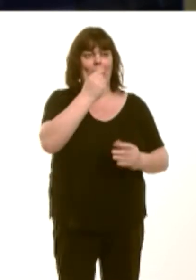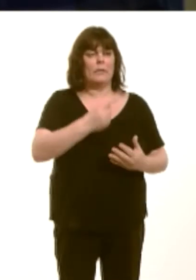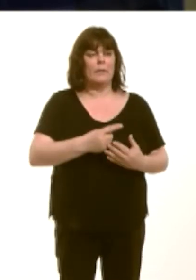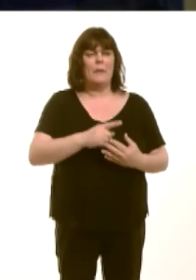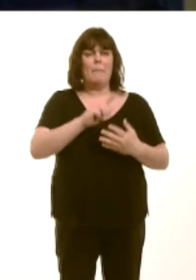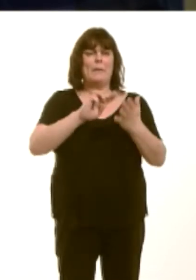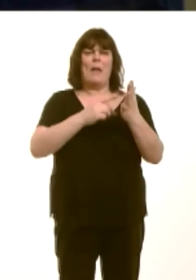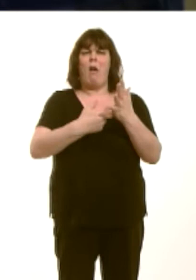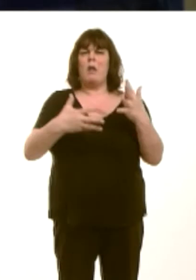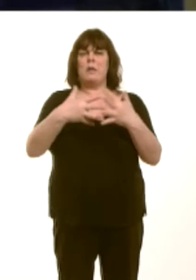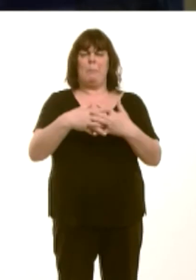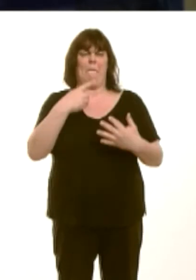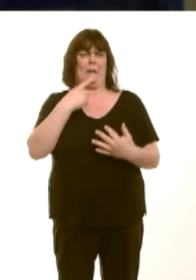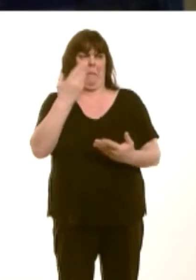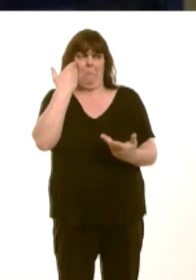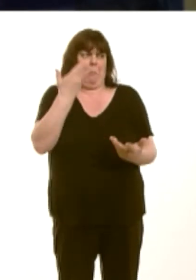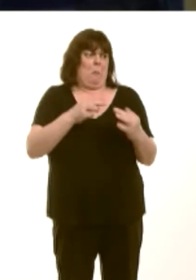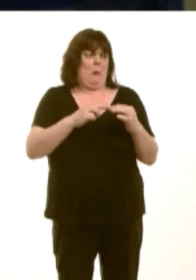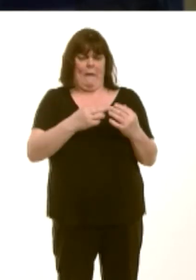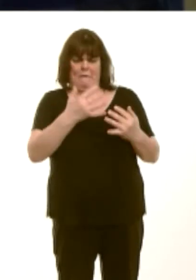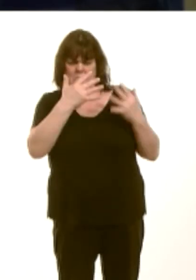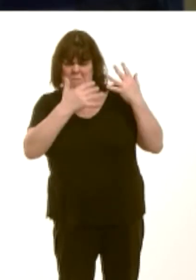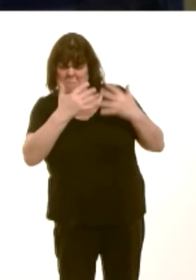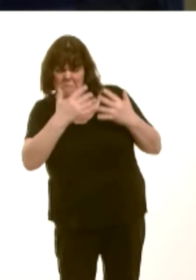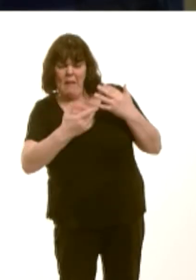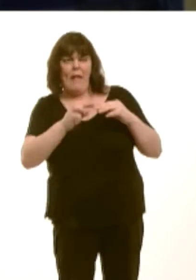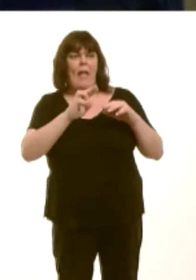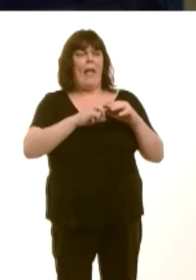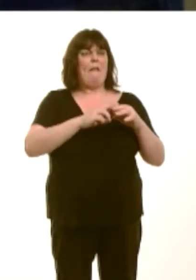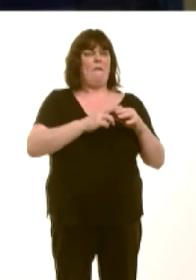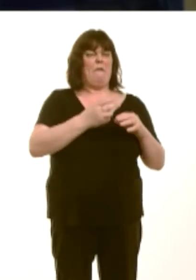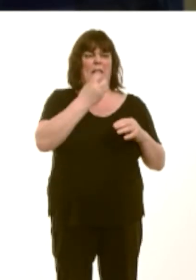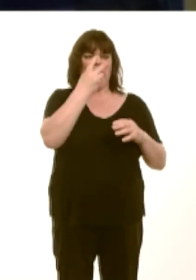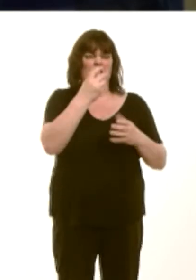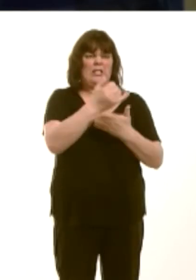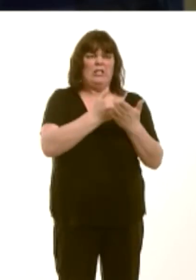any calculations have been made to determine if the discharge consents in place for Margam